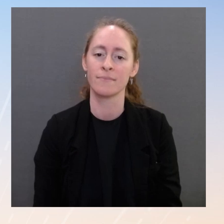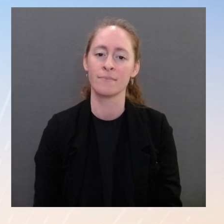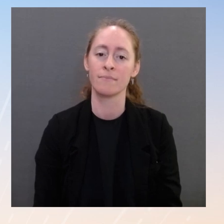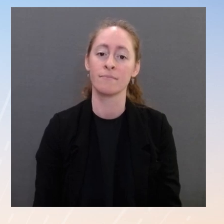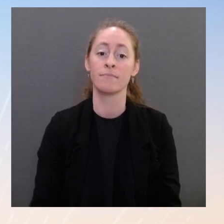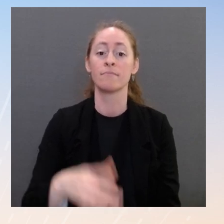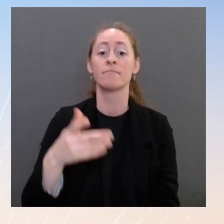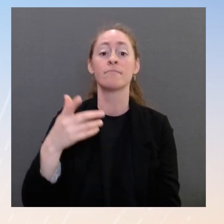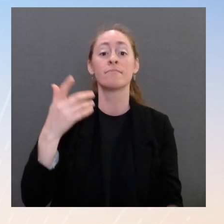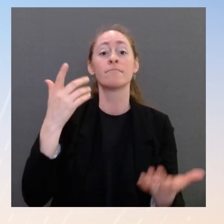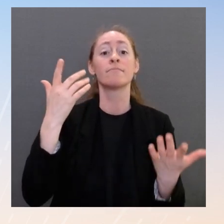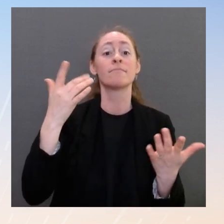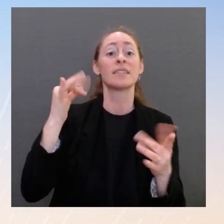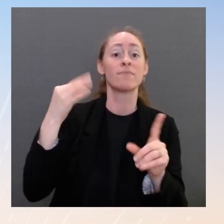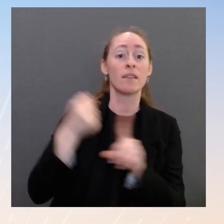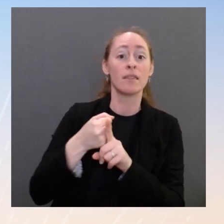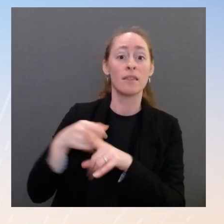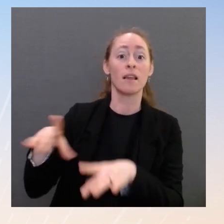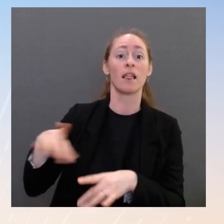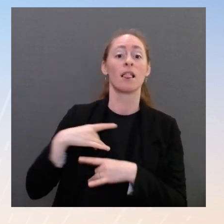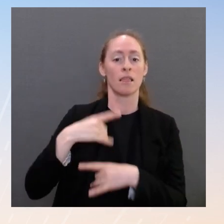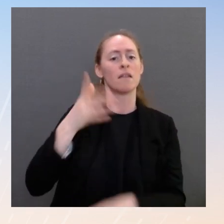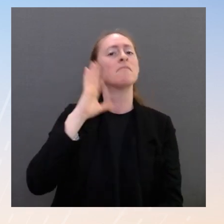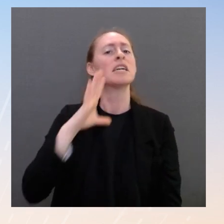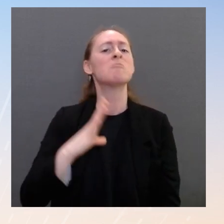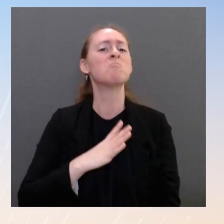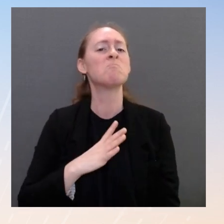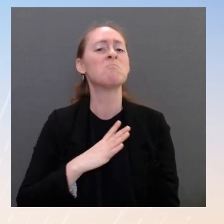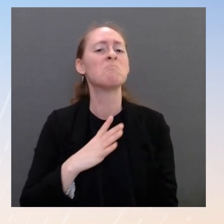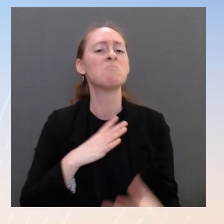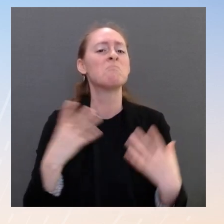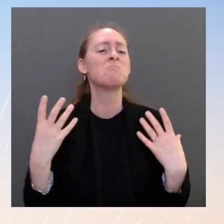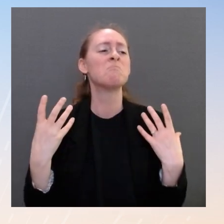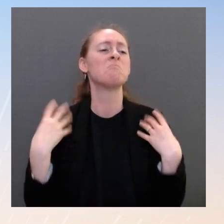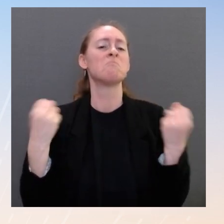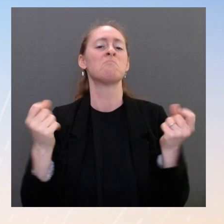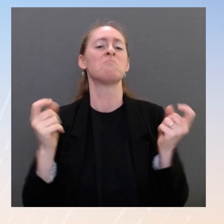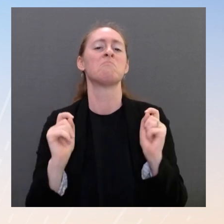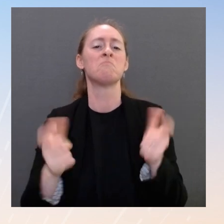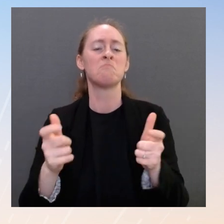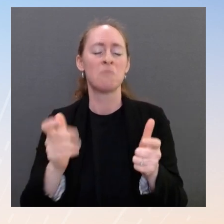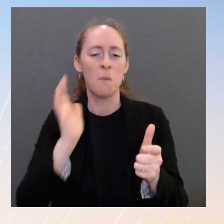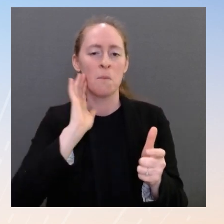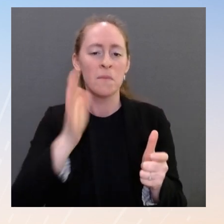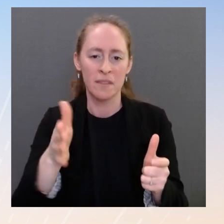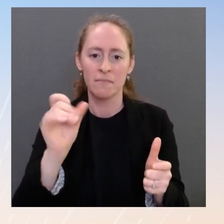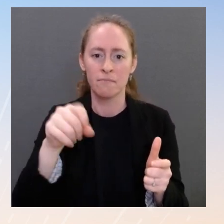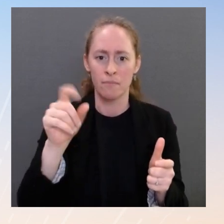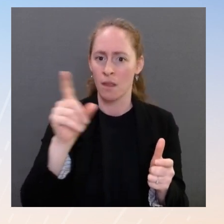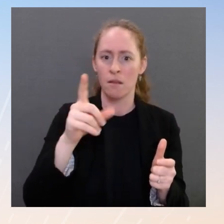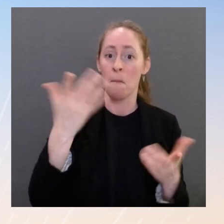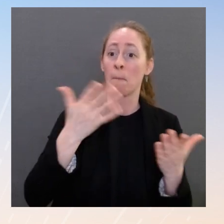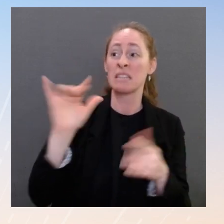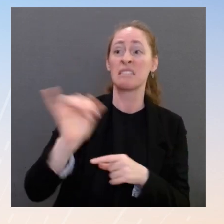experience minimal symptoms or no symptoms, like the Vice President has been, and to continue to go about daily life